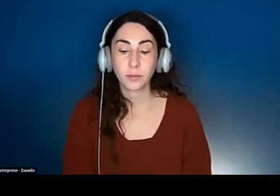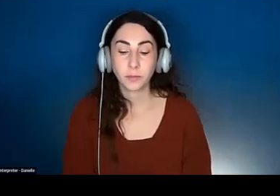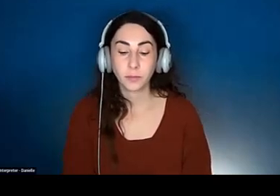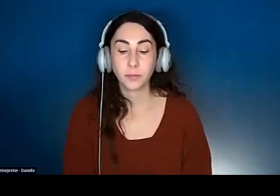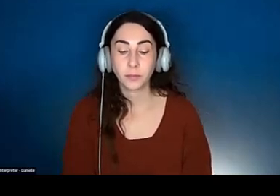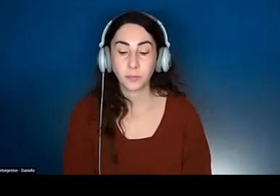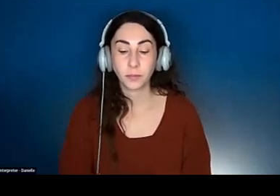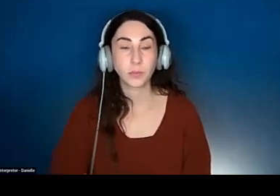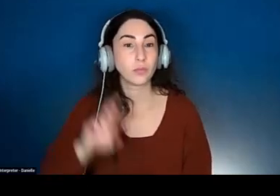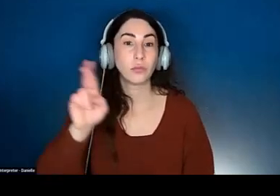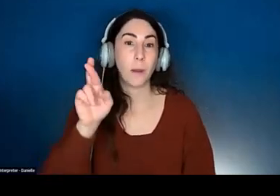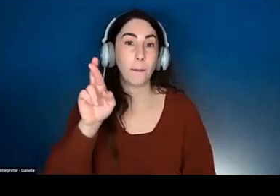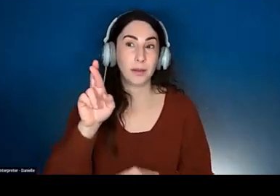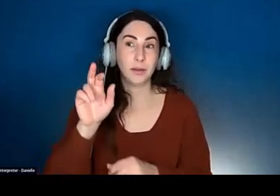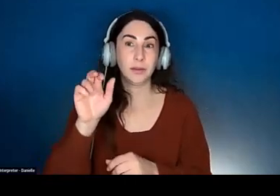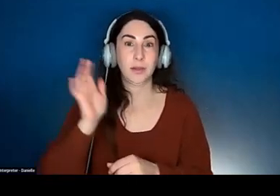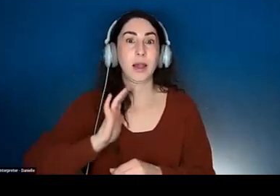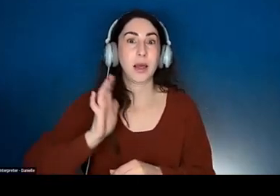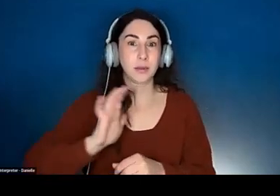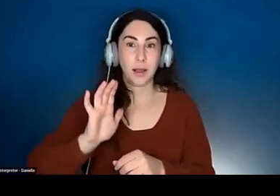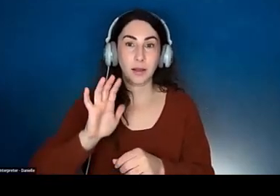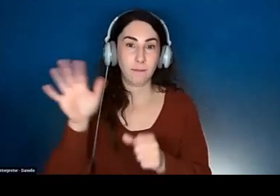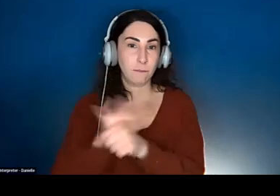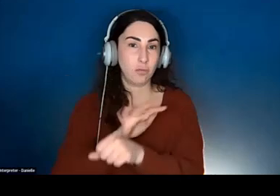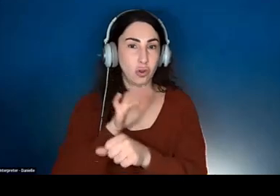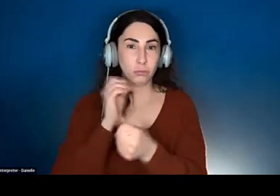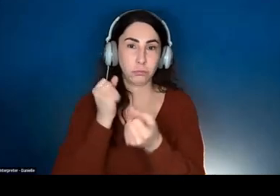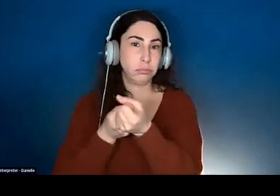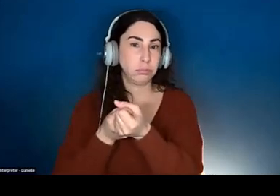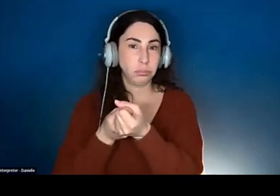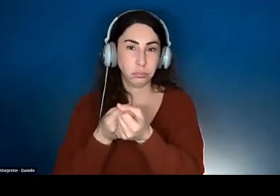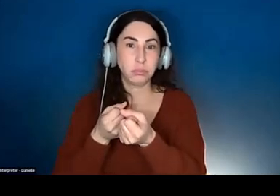Republicans at that time. And it's something that we